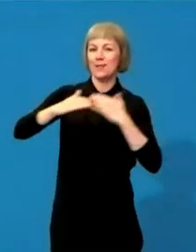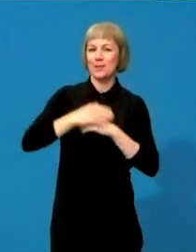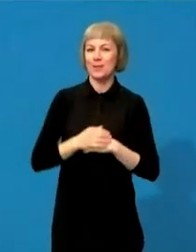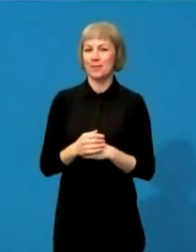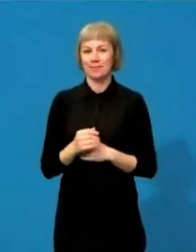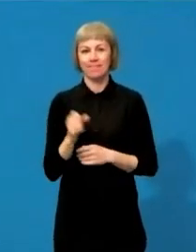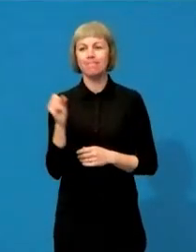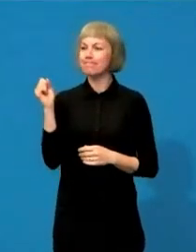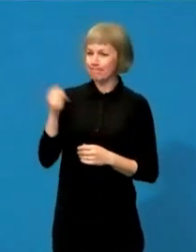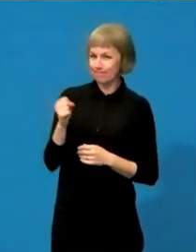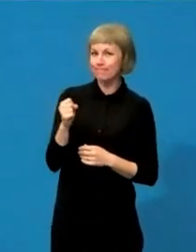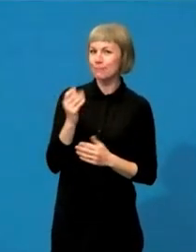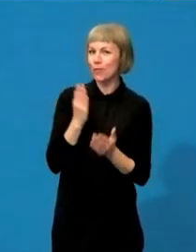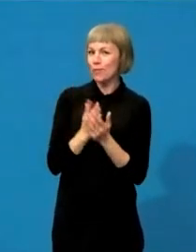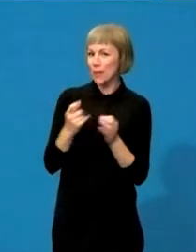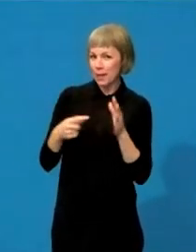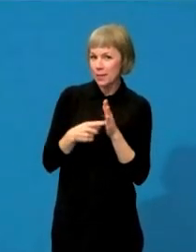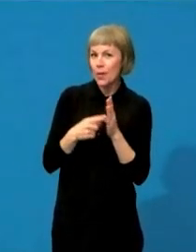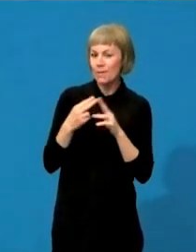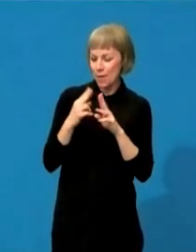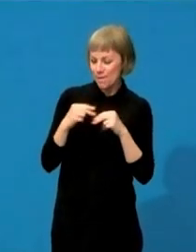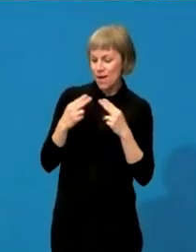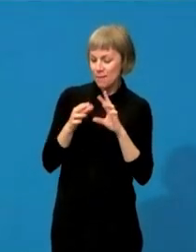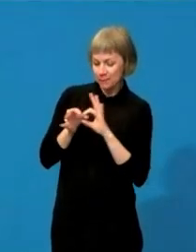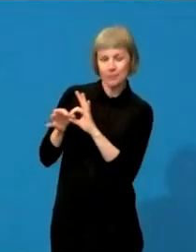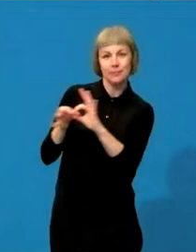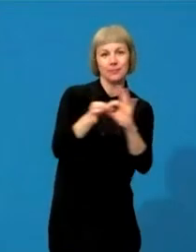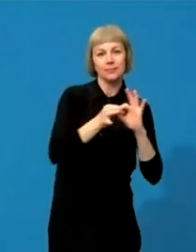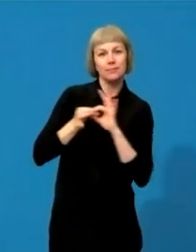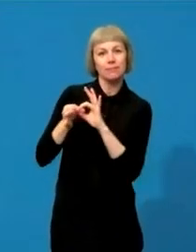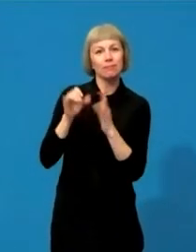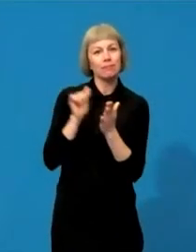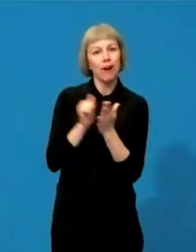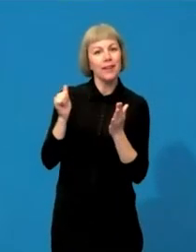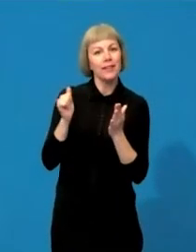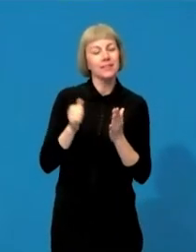And it's really important to have those family ties for everybody. Isn't that right? MR BEDFORD: Yeah.